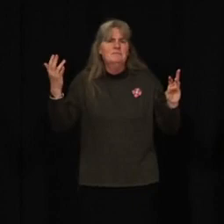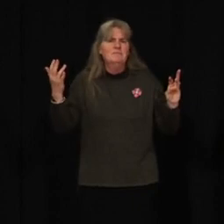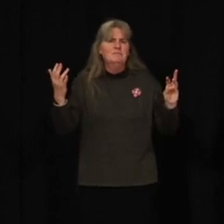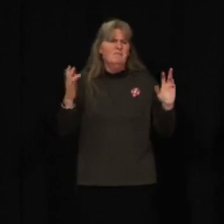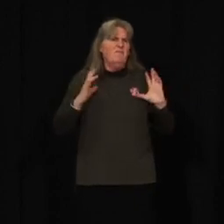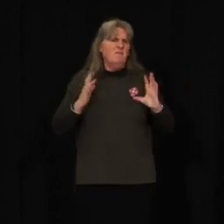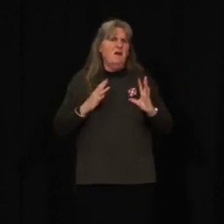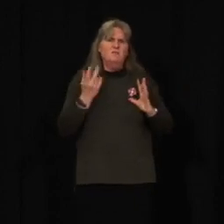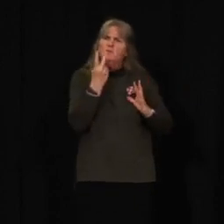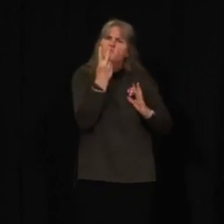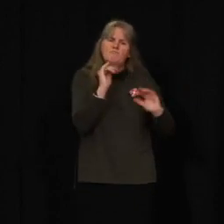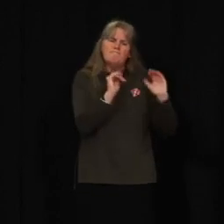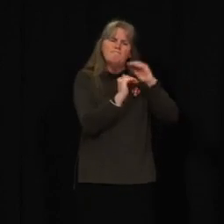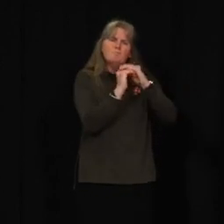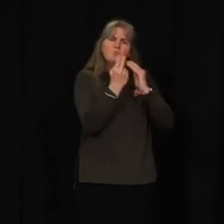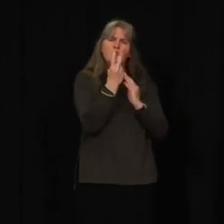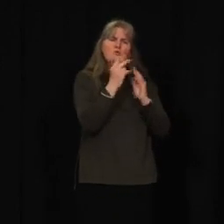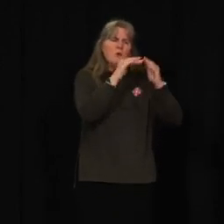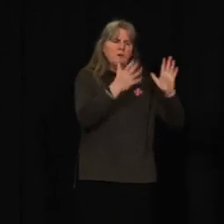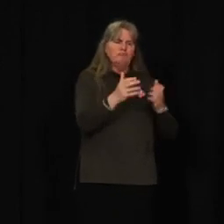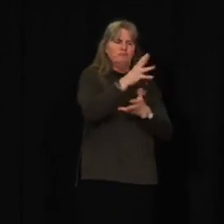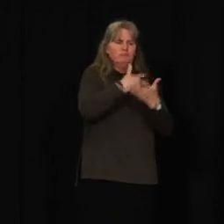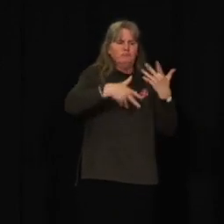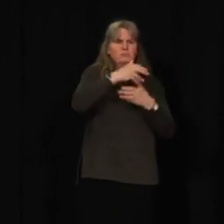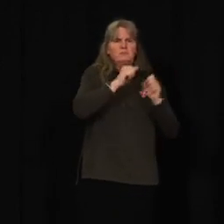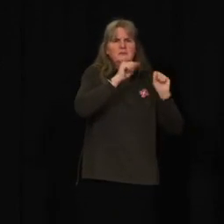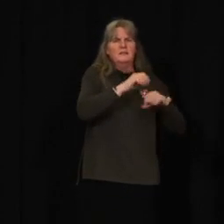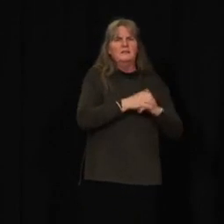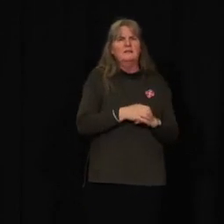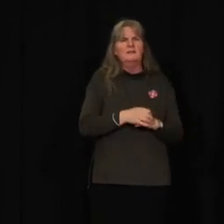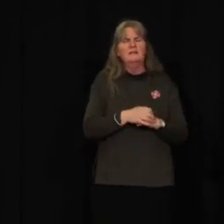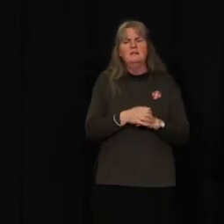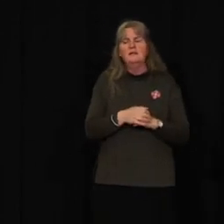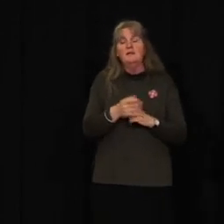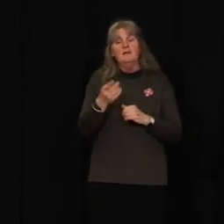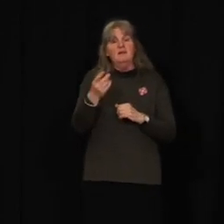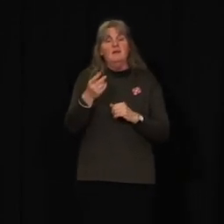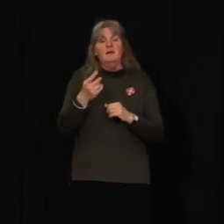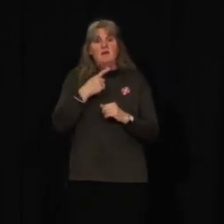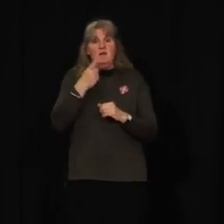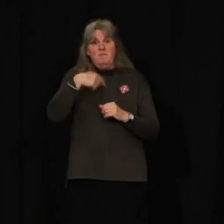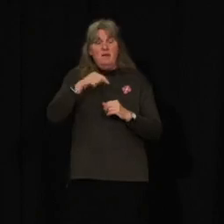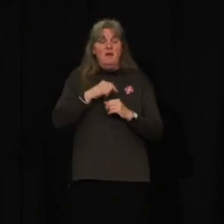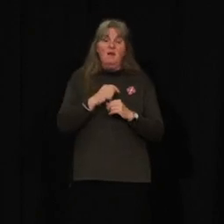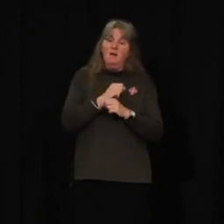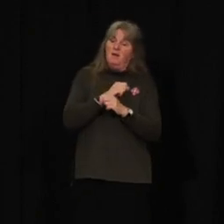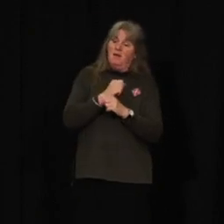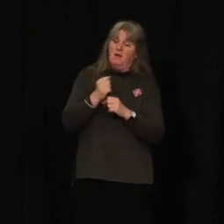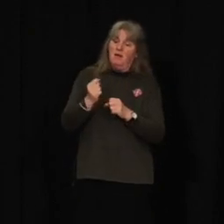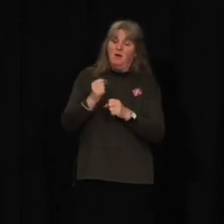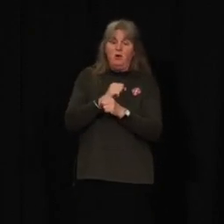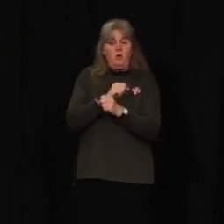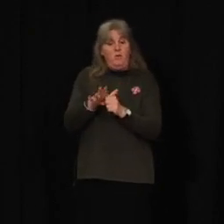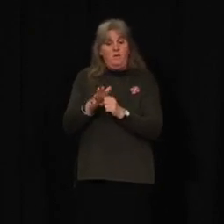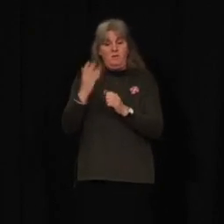This doesn't mean we no longer worry about COVID-19, if the disease does reappear in Yukon.